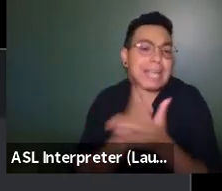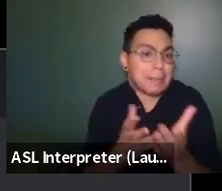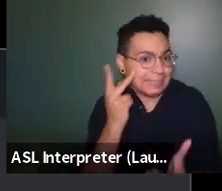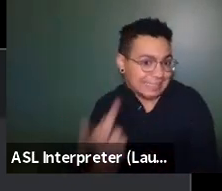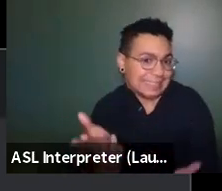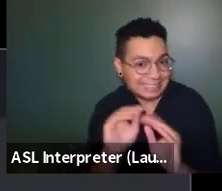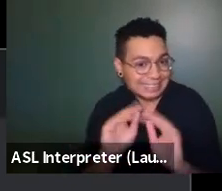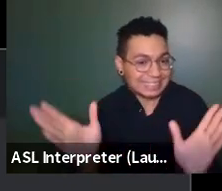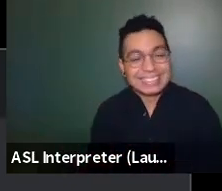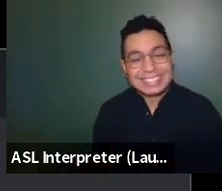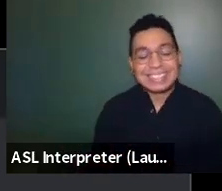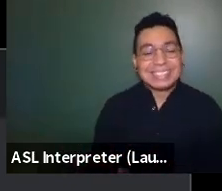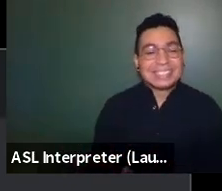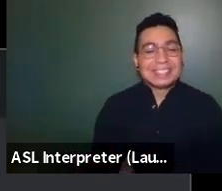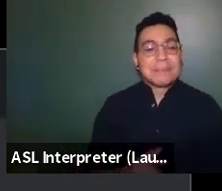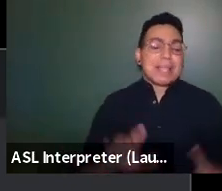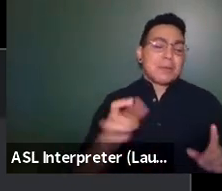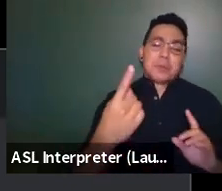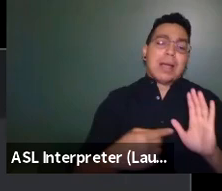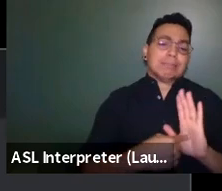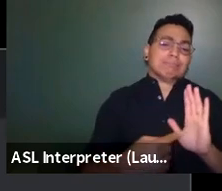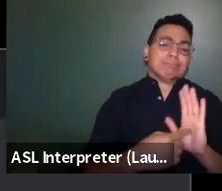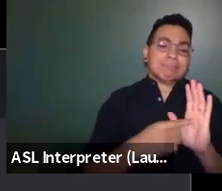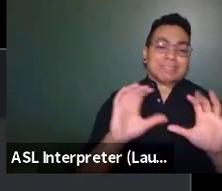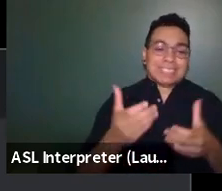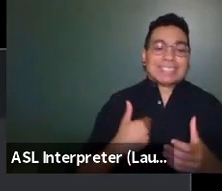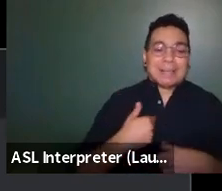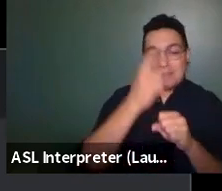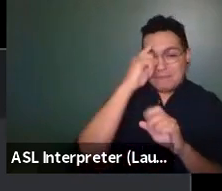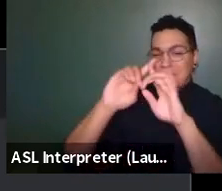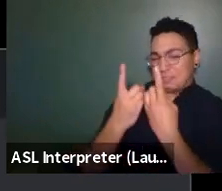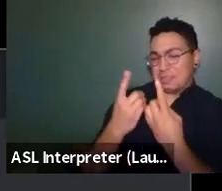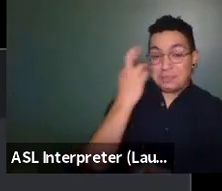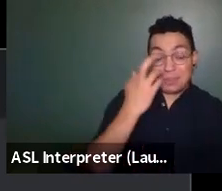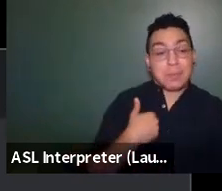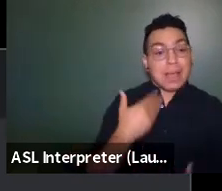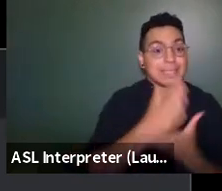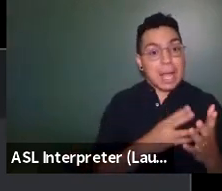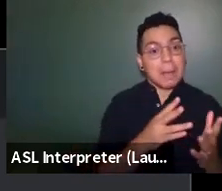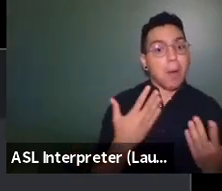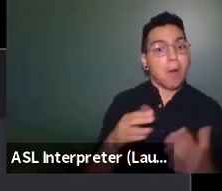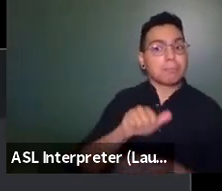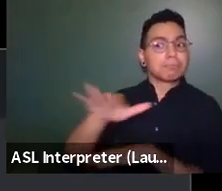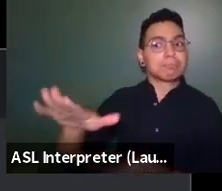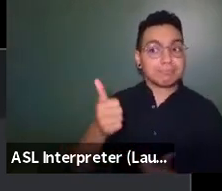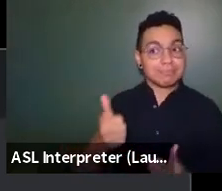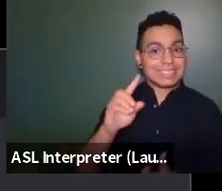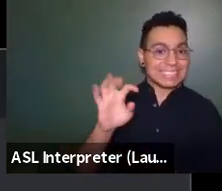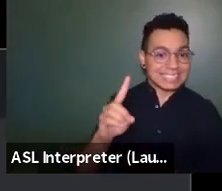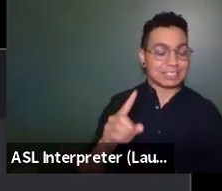ESD 112 - Katherine Livick: So this was a demo class that I made for a district and that's why there are some things turned in. It shows me that as a student, I turned this in and I did it late.